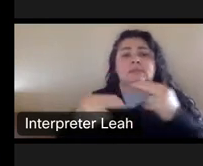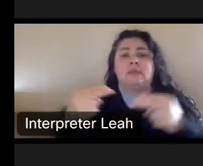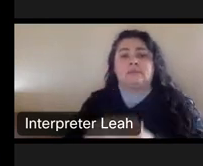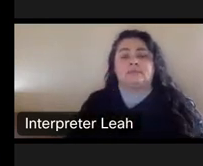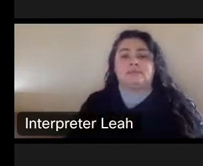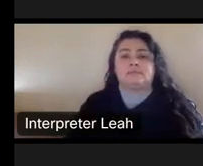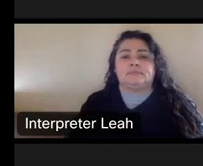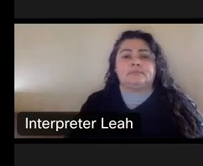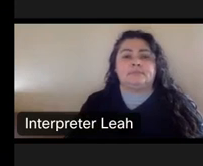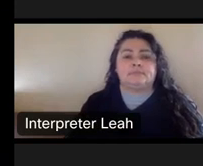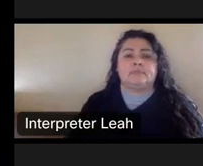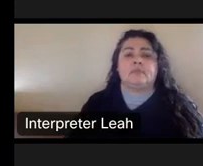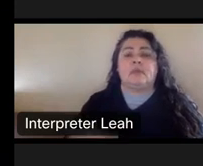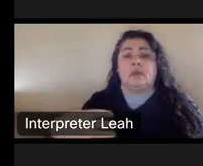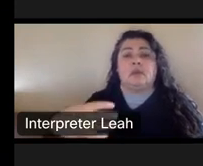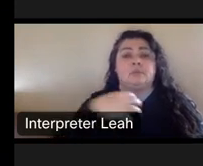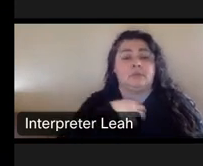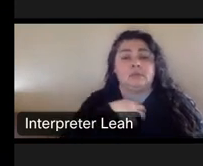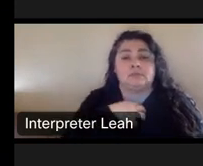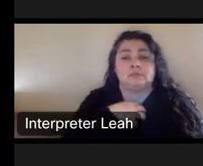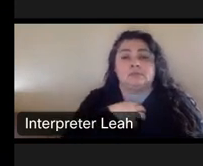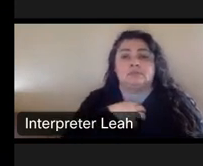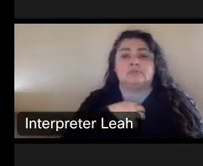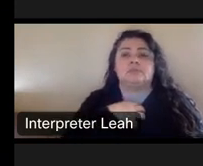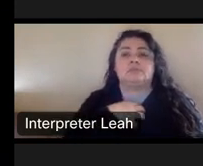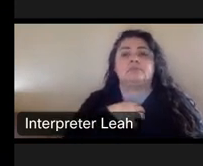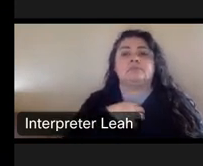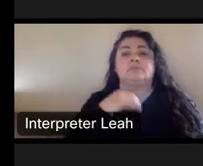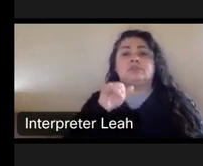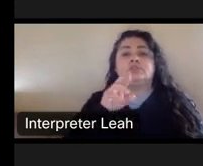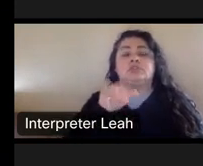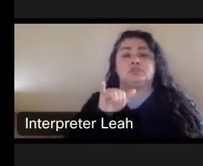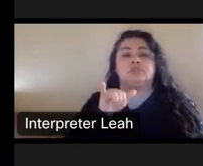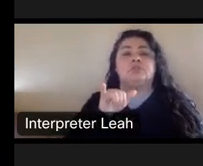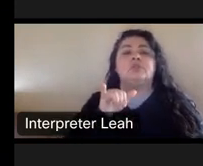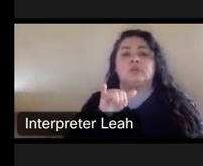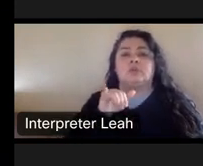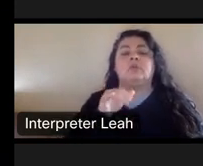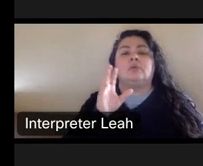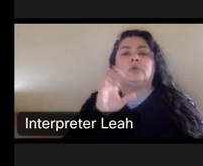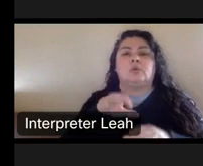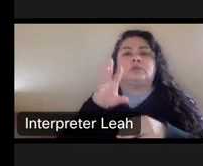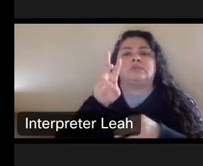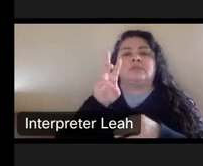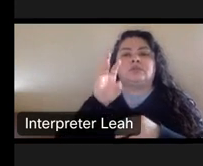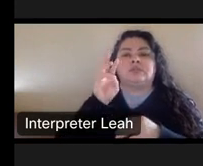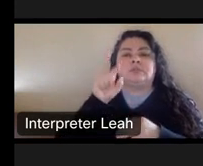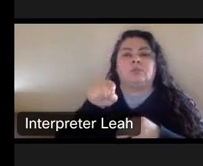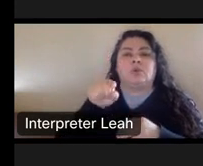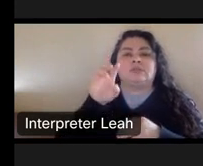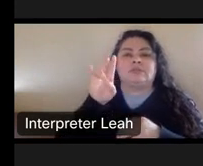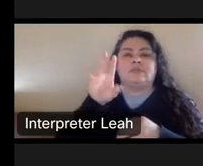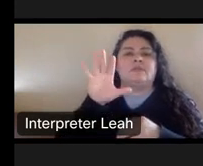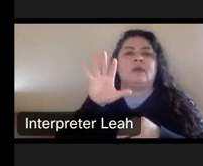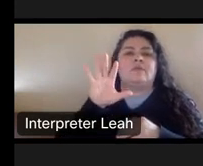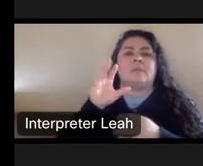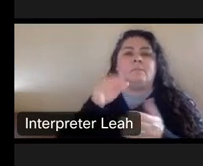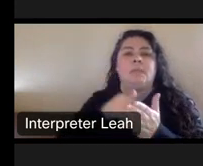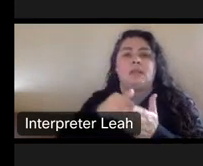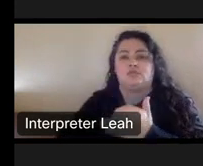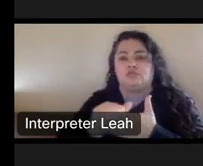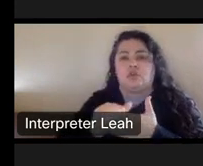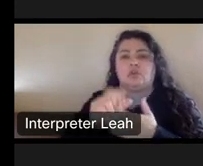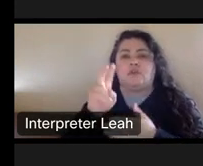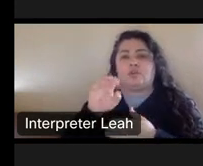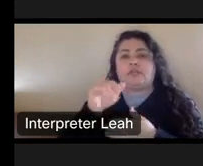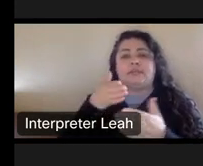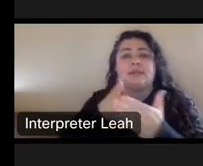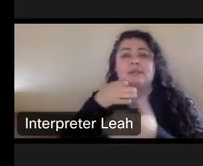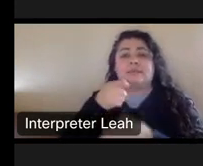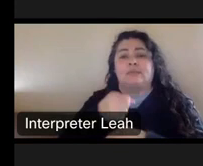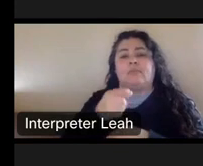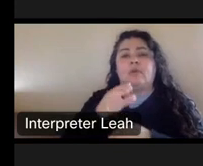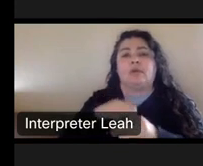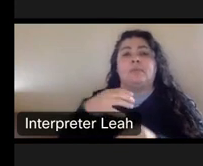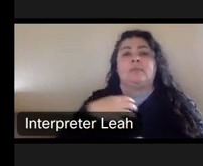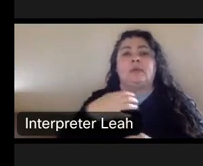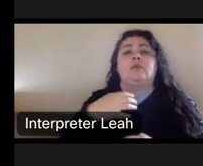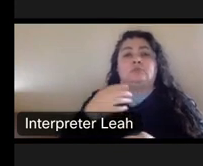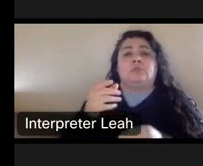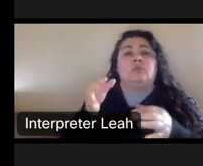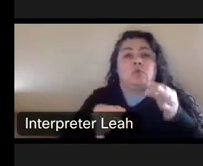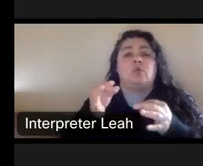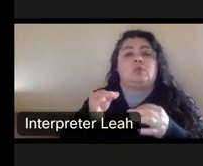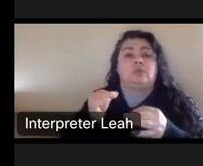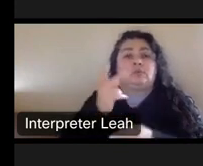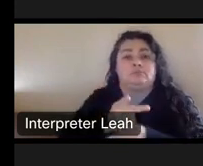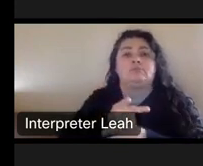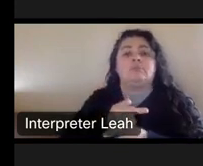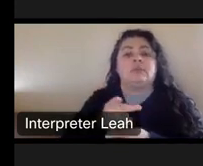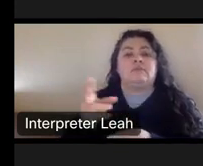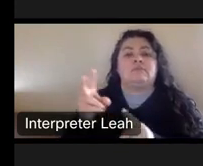So, on appeal, the jury, by the way, imposed a 606.75Million Dollar verdict against him and on appeal to court upheld it. He filed an appeal with the U. S Supreme Court and the U. S Supreme Court denied the case. So he was sanctioned 606.75.